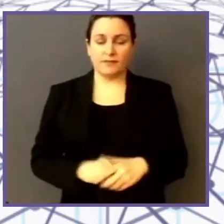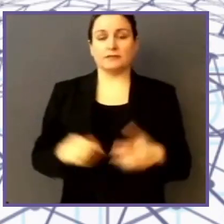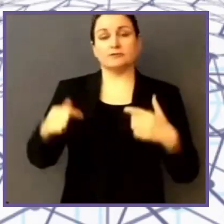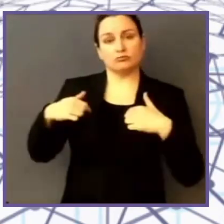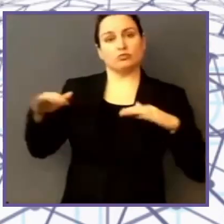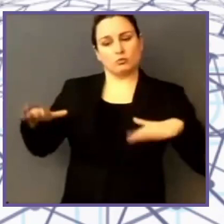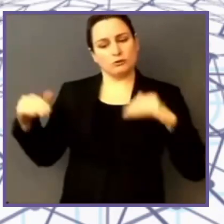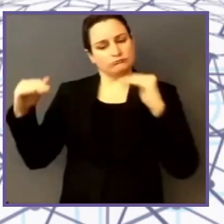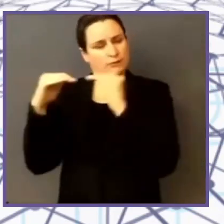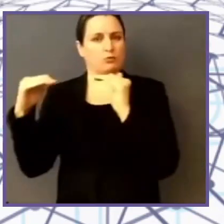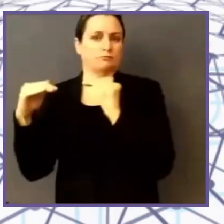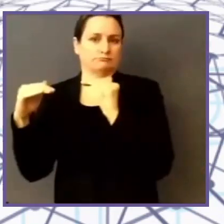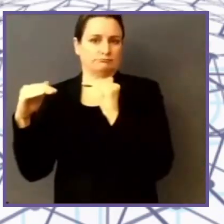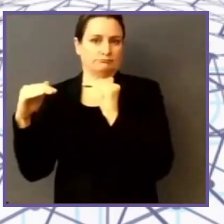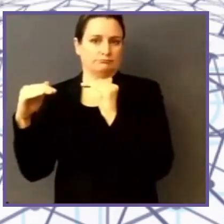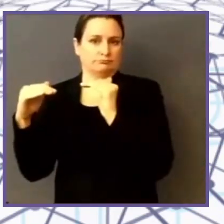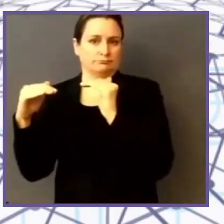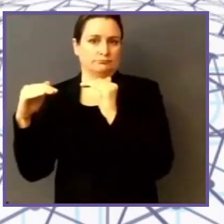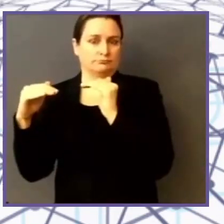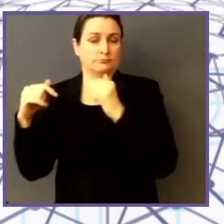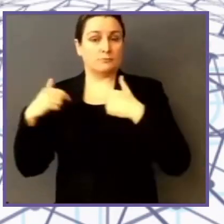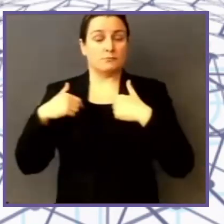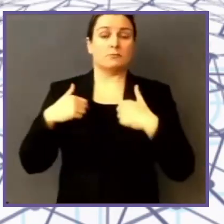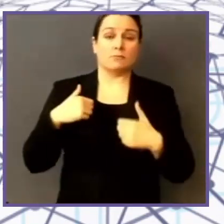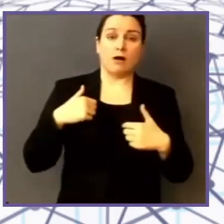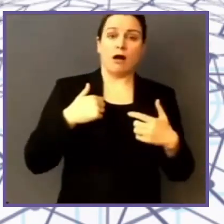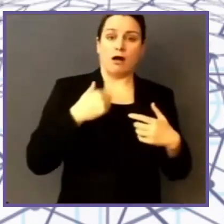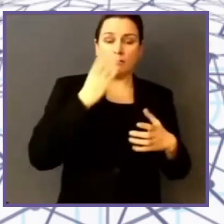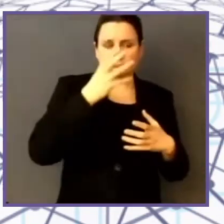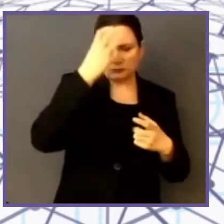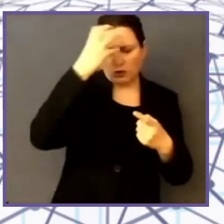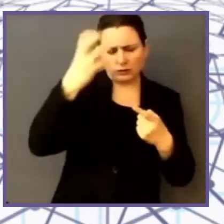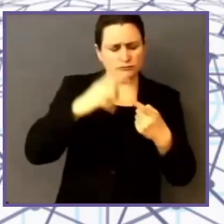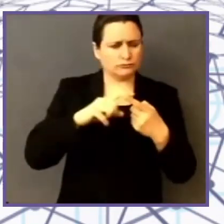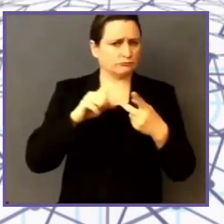It is a stepping stone to build the knowledge and tools necessary for OPDs and wider disabled